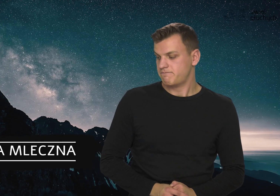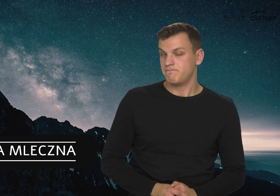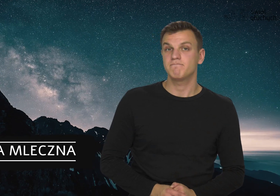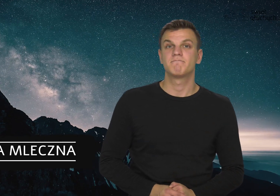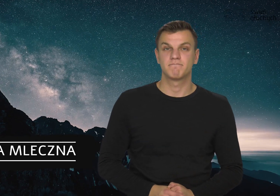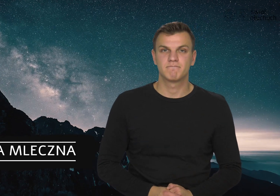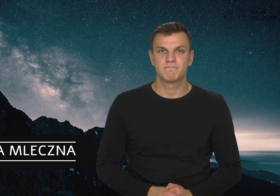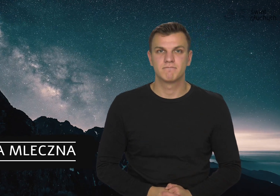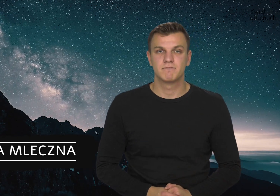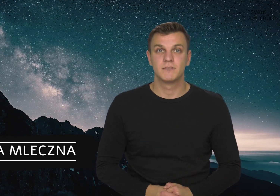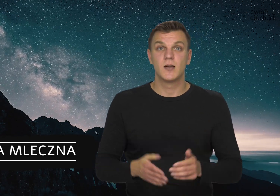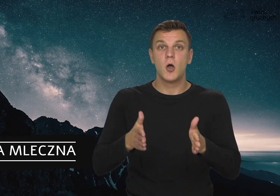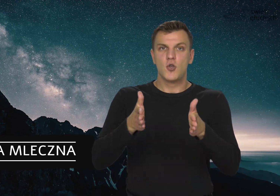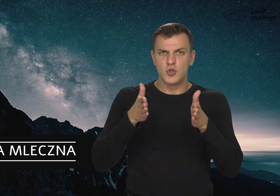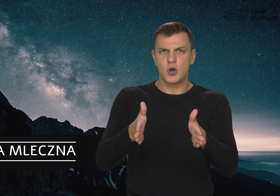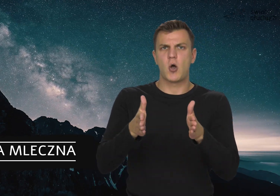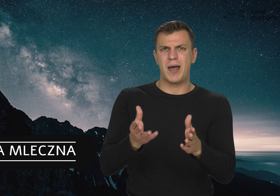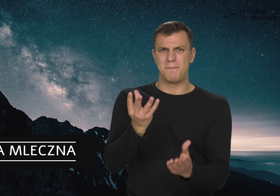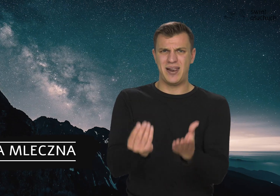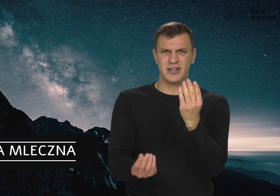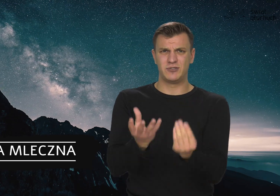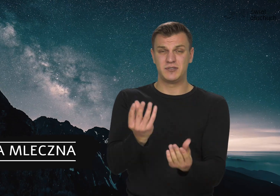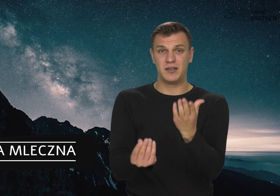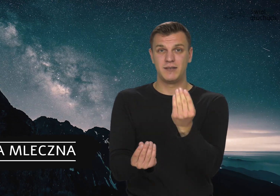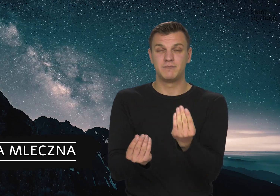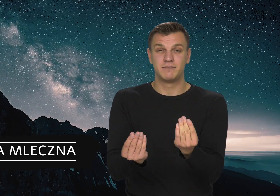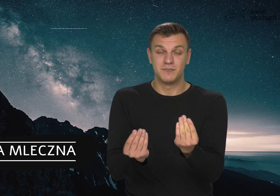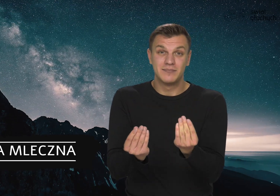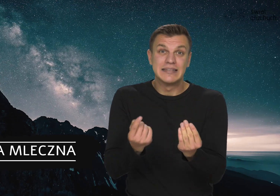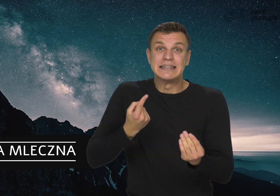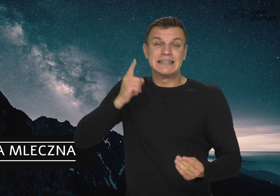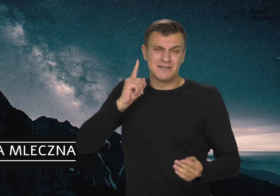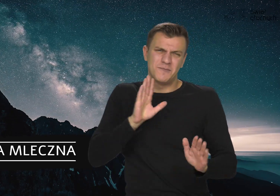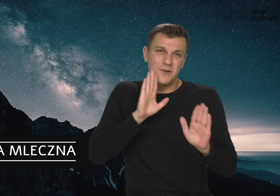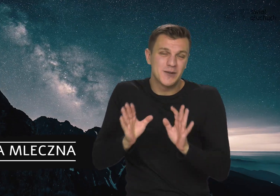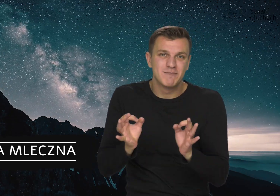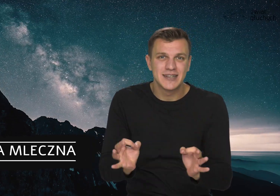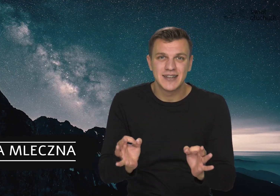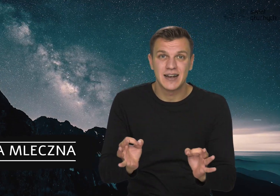MILKY WAY — it’s the same as before: